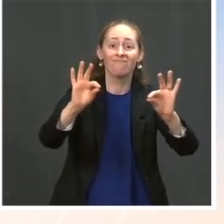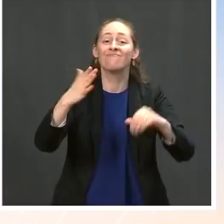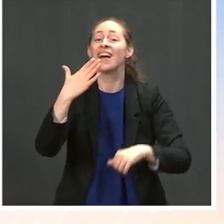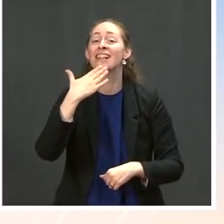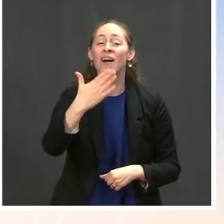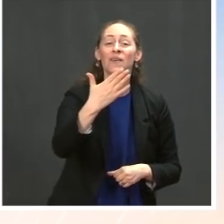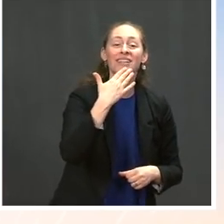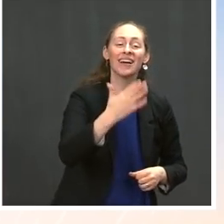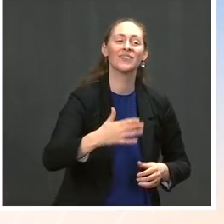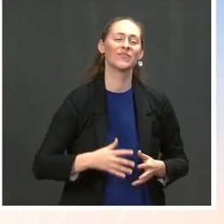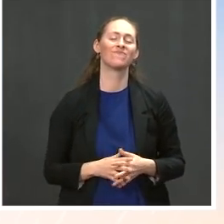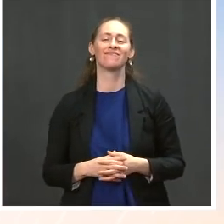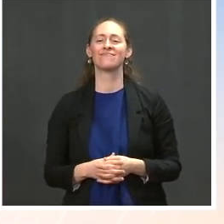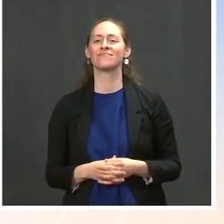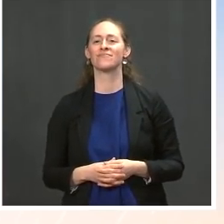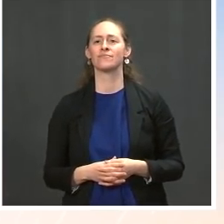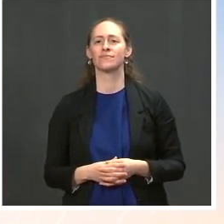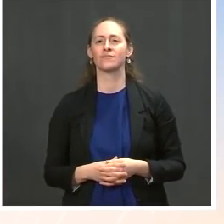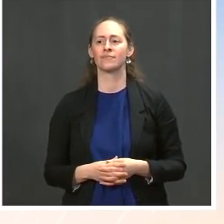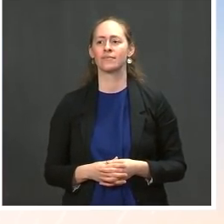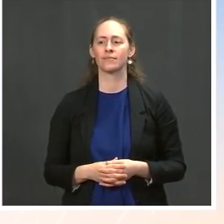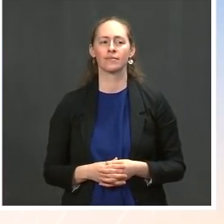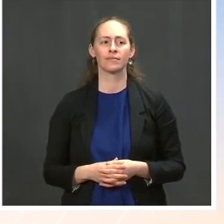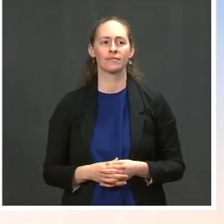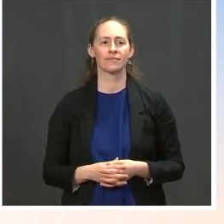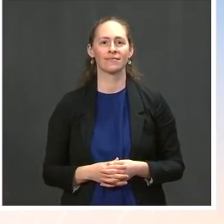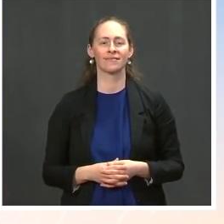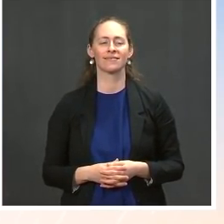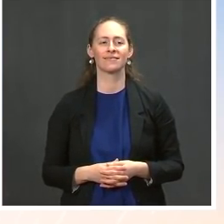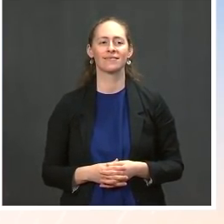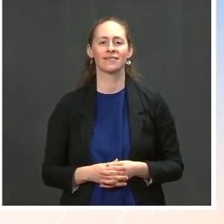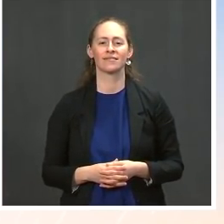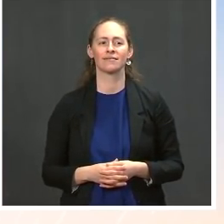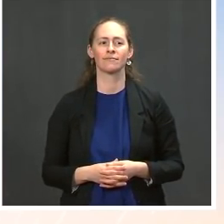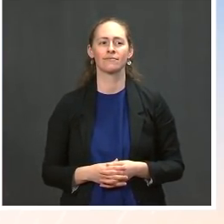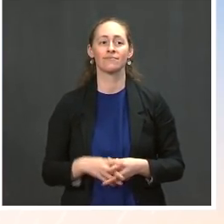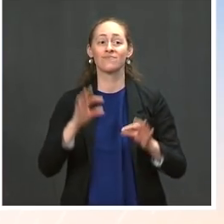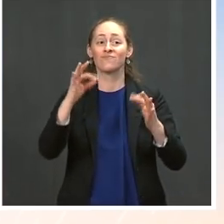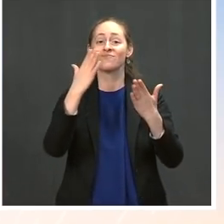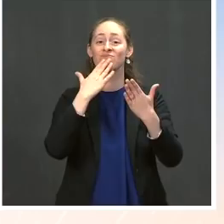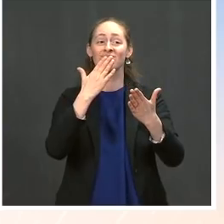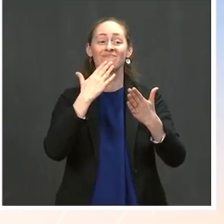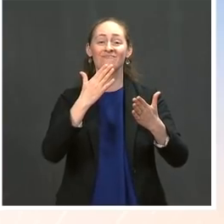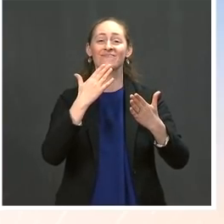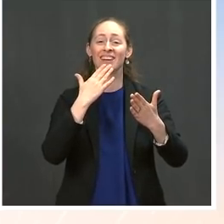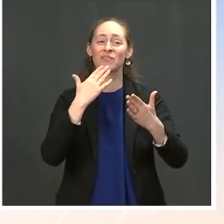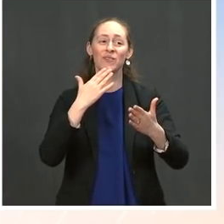And we'll have him -- invite him back. Secretary Buttigieg: Sounds good. Thank you. The Press: Thanks. Ms. Psaki: And thank you for Chris too, while you're here. Secretary Buttigieg: You're welcome.